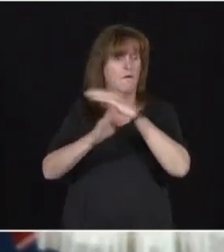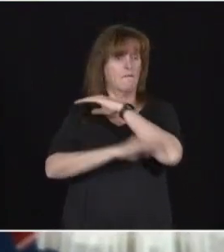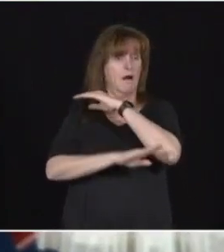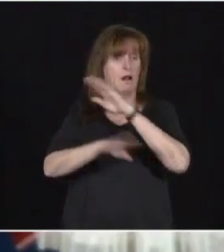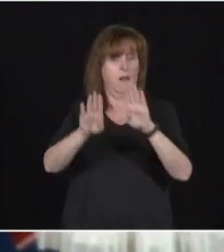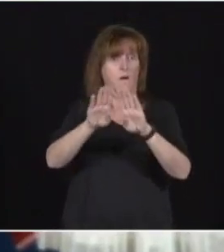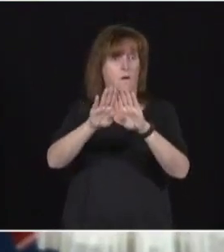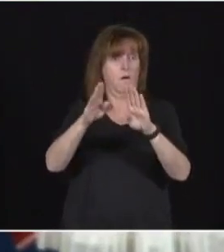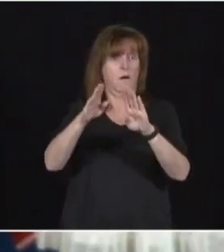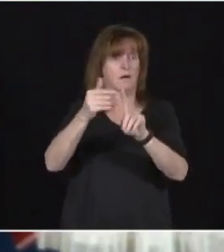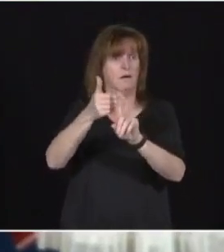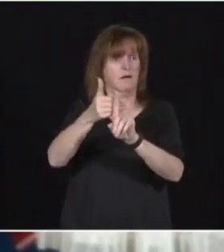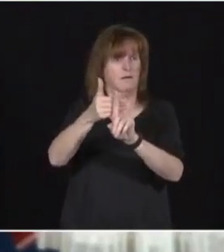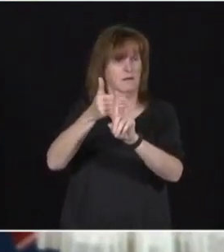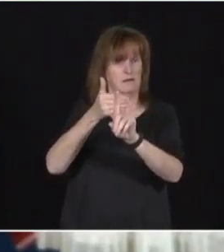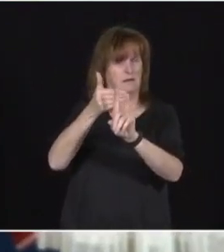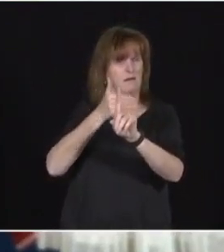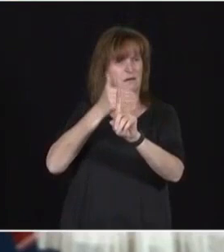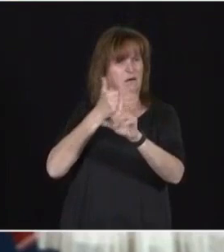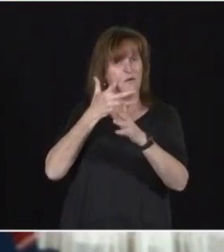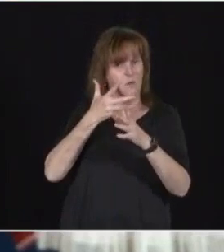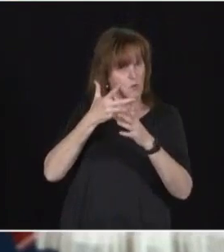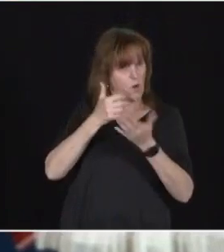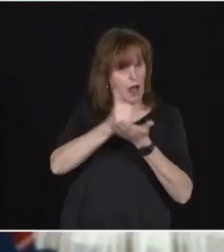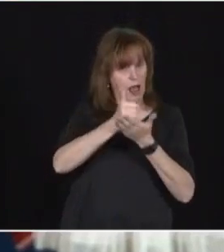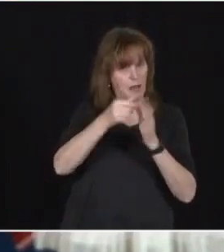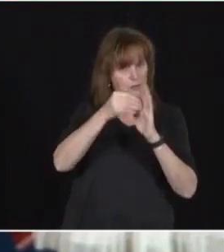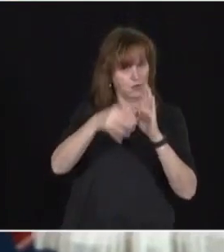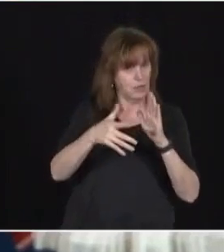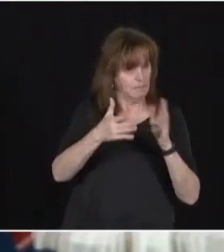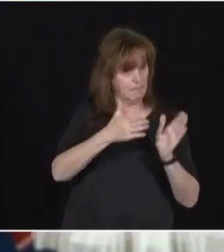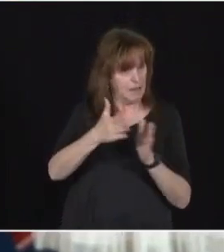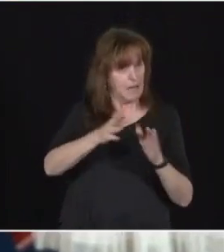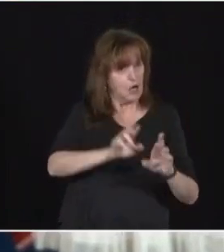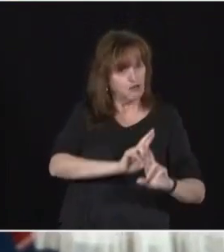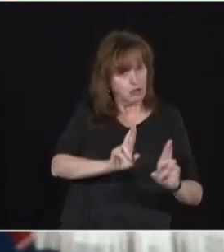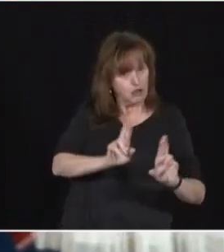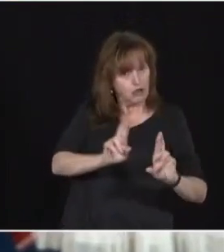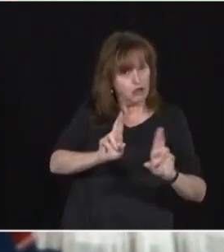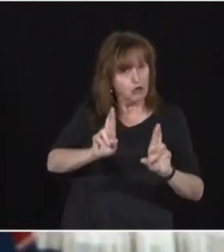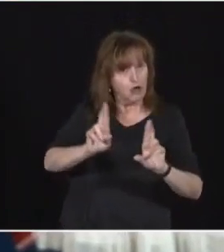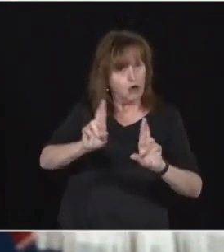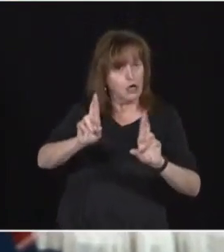prepare for reopening. It will be really important for the emotional, social, and intellectual journey of these kids.